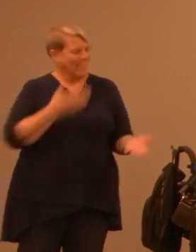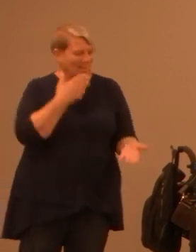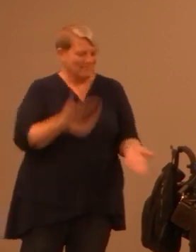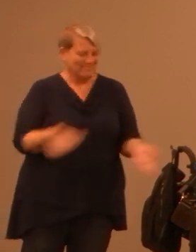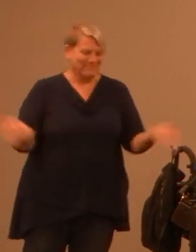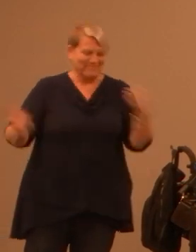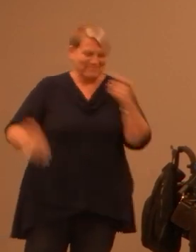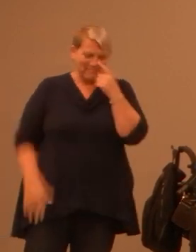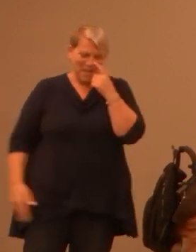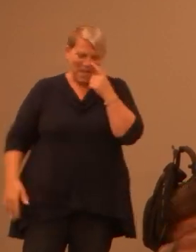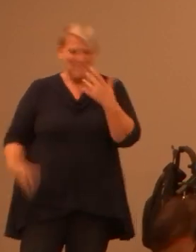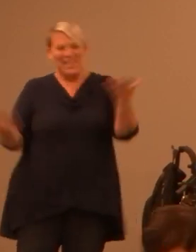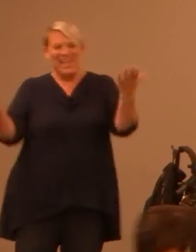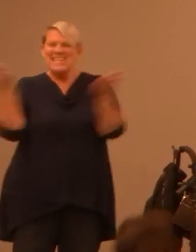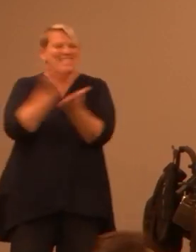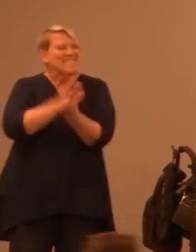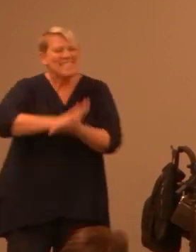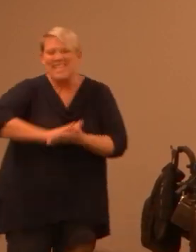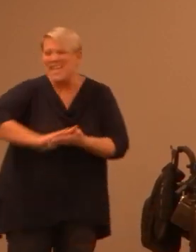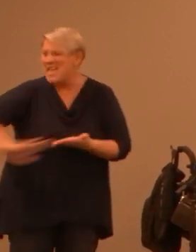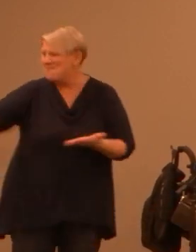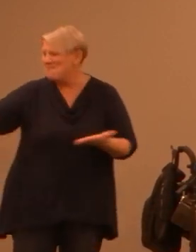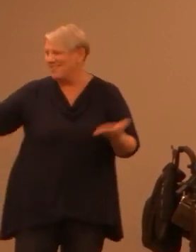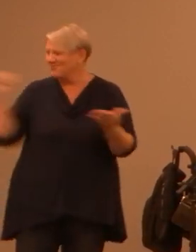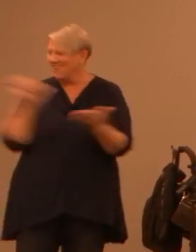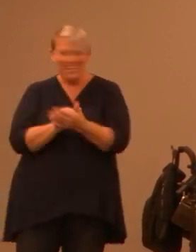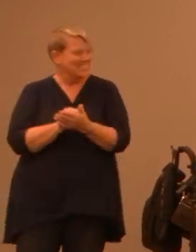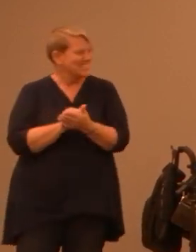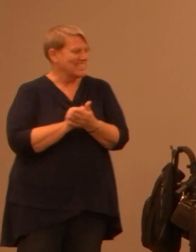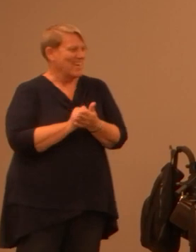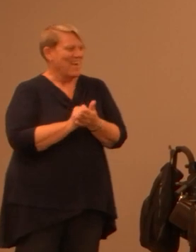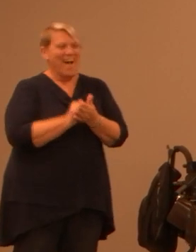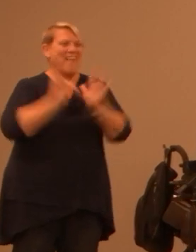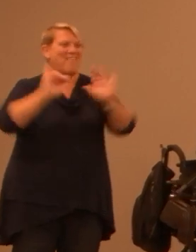Seamless. Seamless. The Oscars couldn't have done it better.